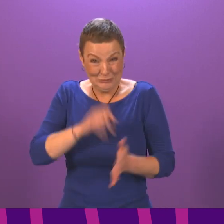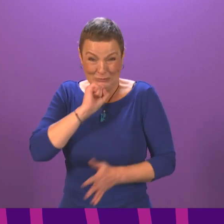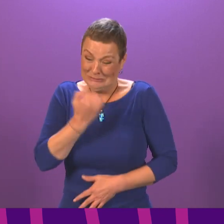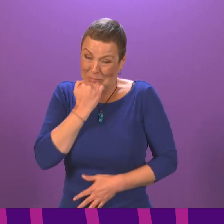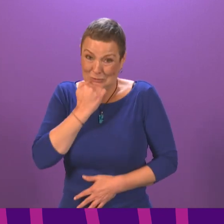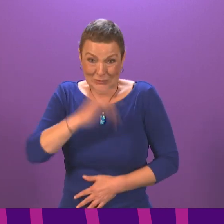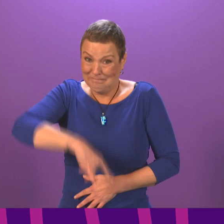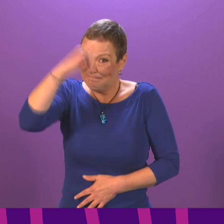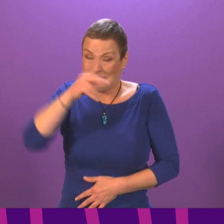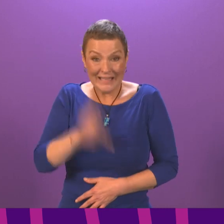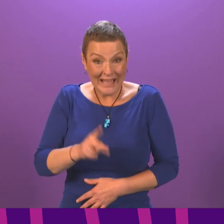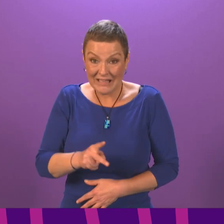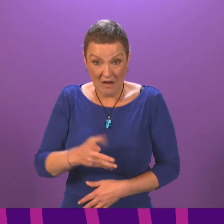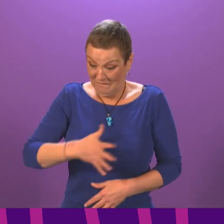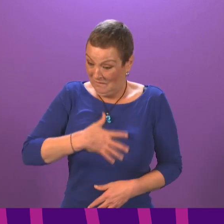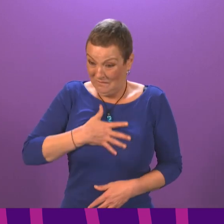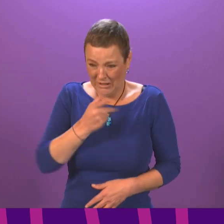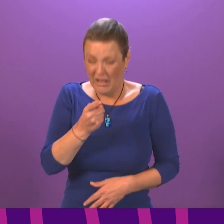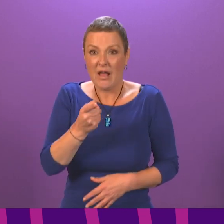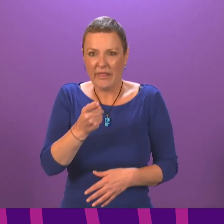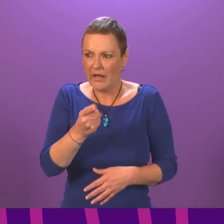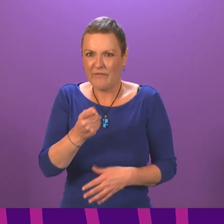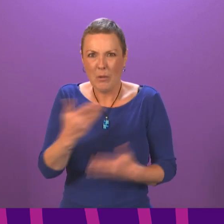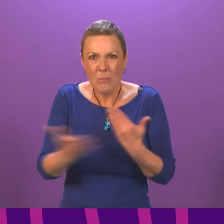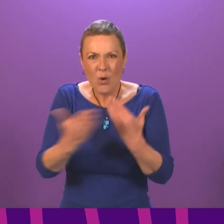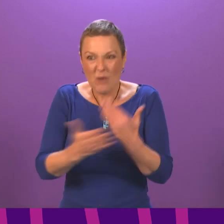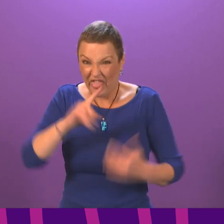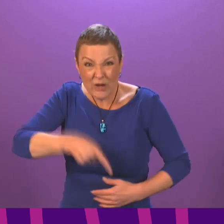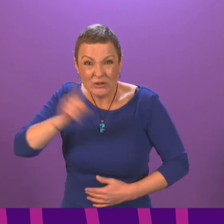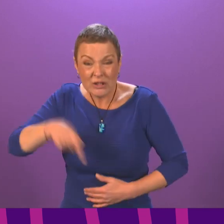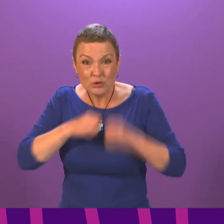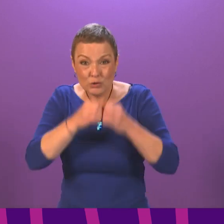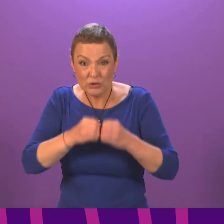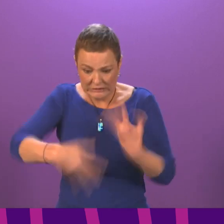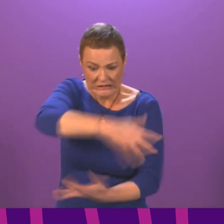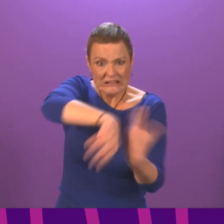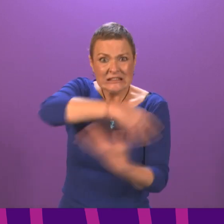adding thousands of students in university halls to that mix would be a recipe for disaster.